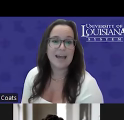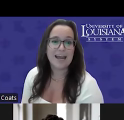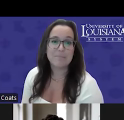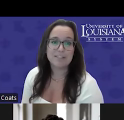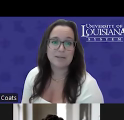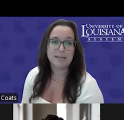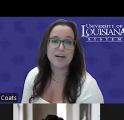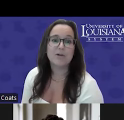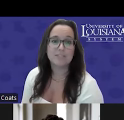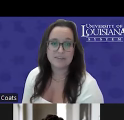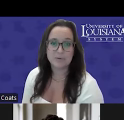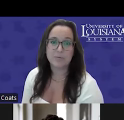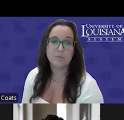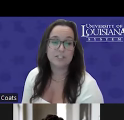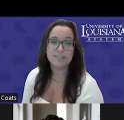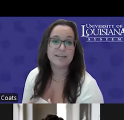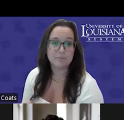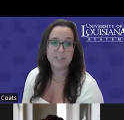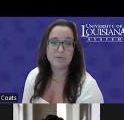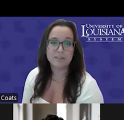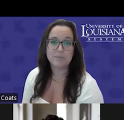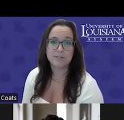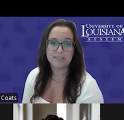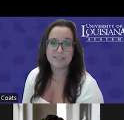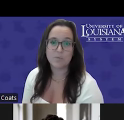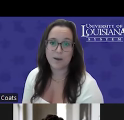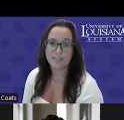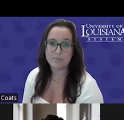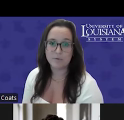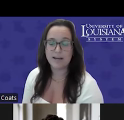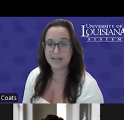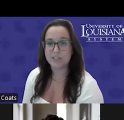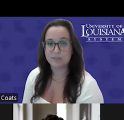And it must be perceivable, which is information must be presented in ways people can actually